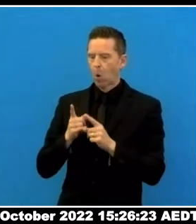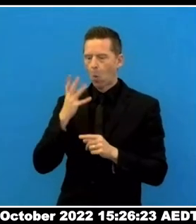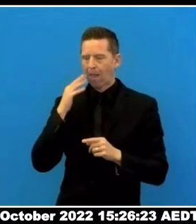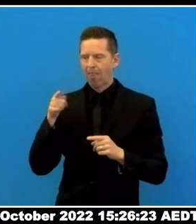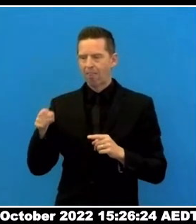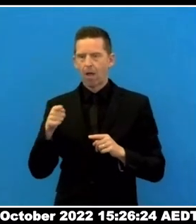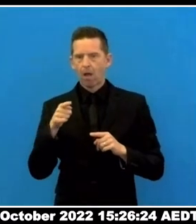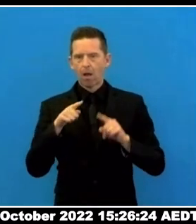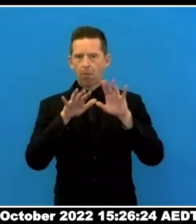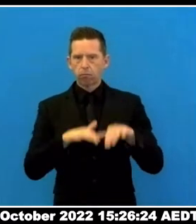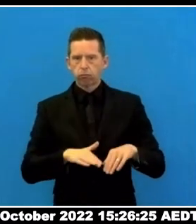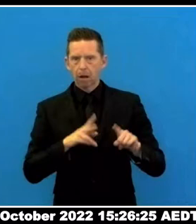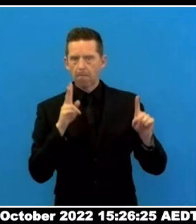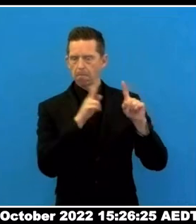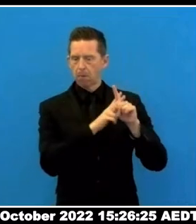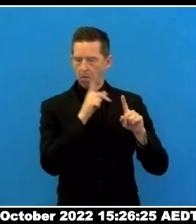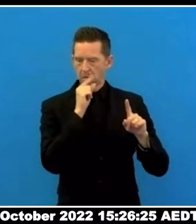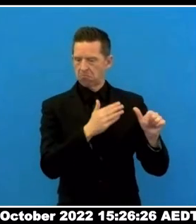Some of them got a reply back in over a month.